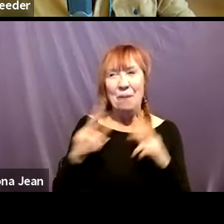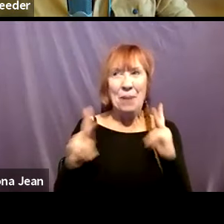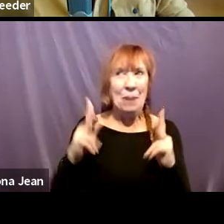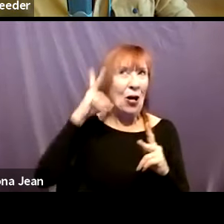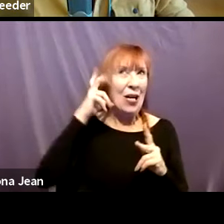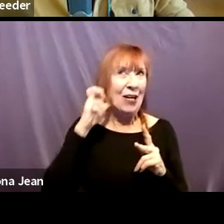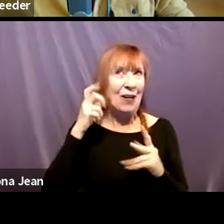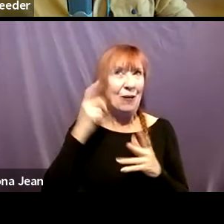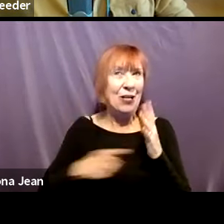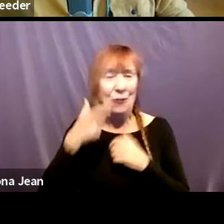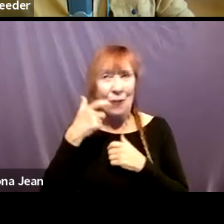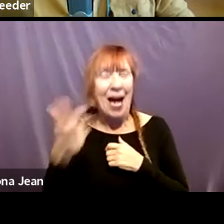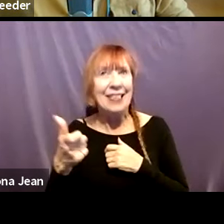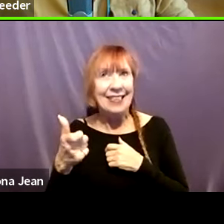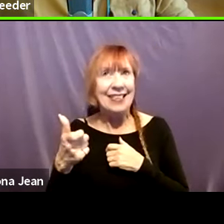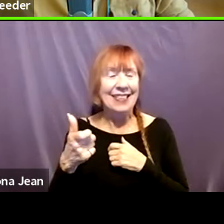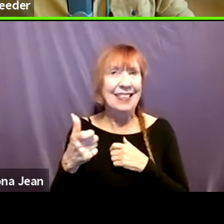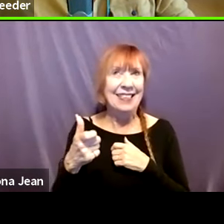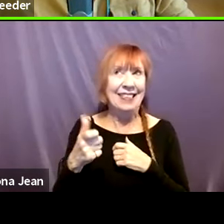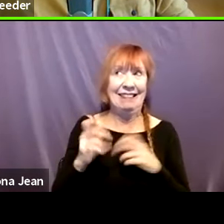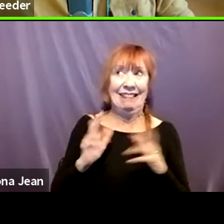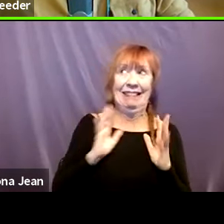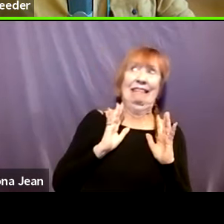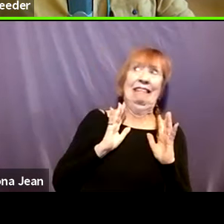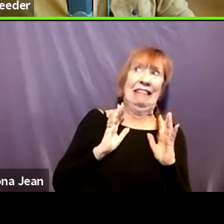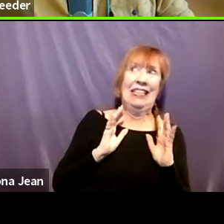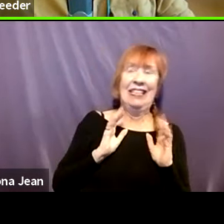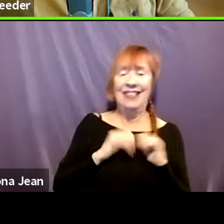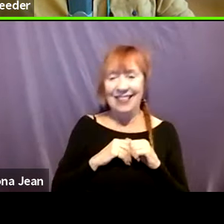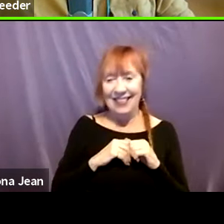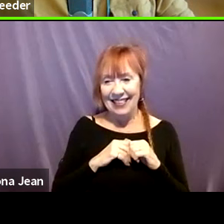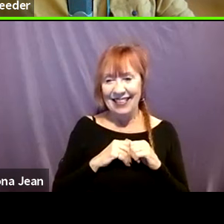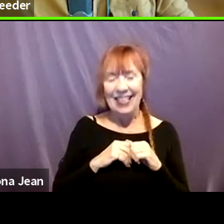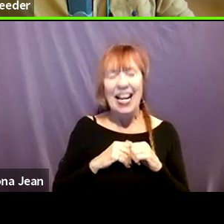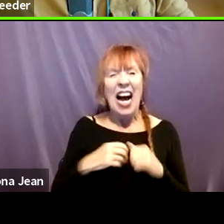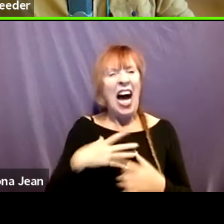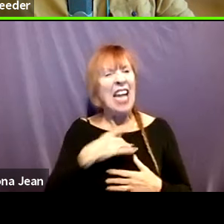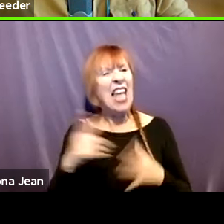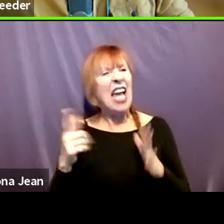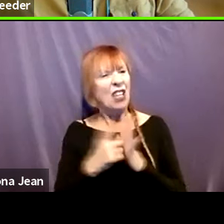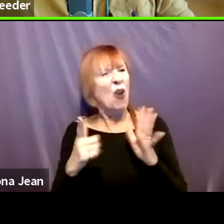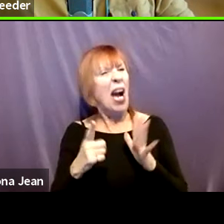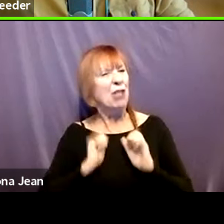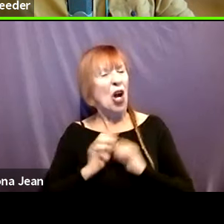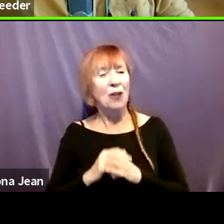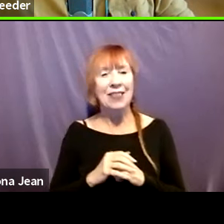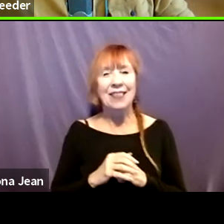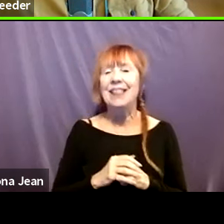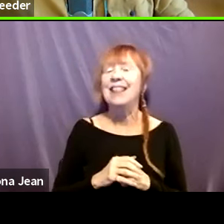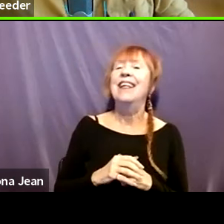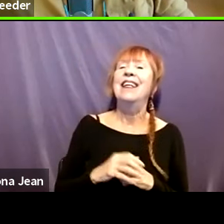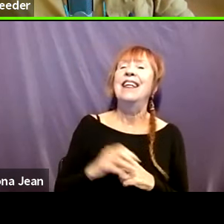what can I say? Nice, nice. All right, Sonny, take us home. What's your good, what's your bad, what's your shameless?